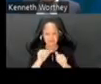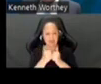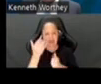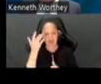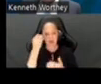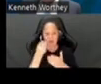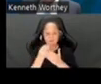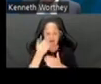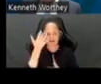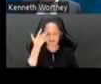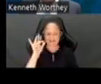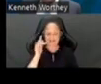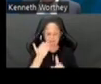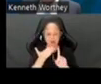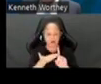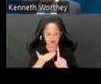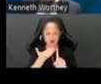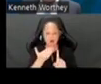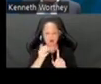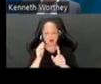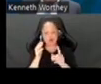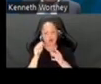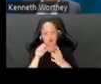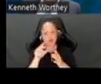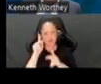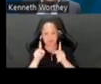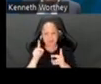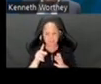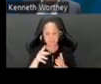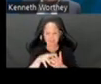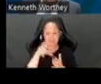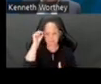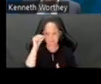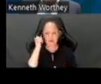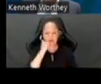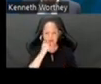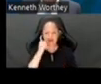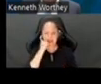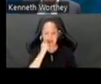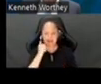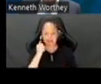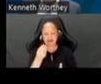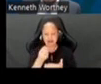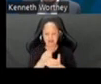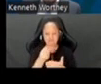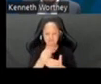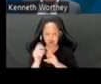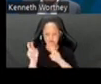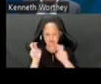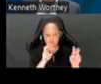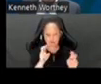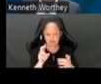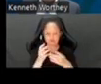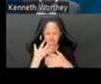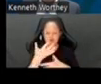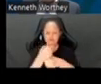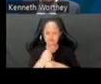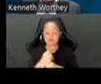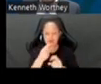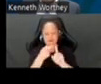individuals learn about everyday financial topics from a trusted source. It includes